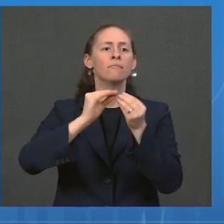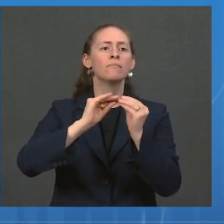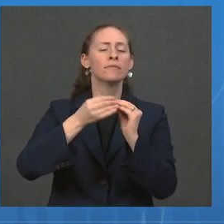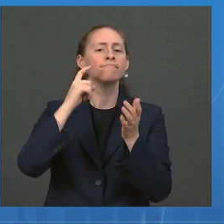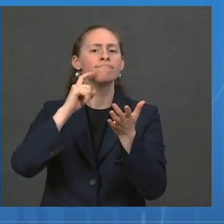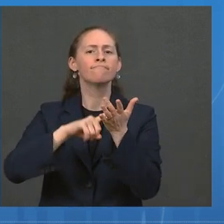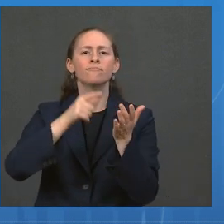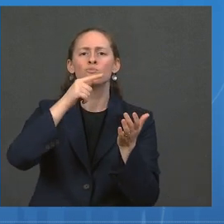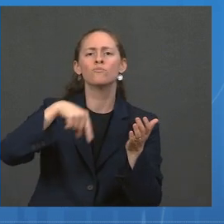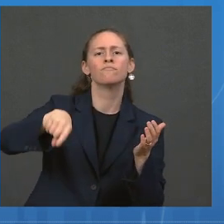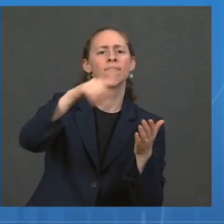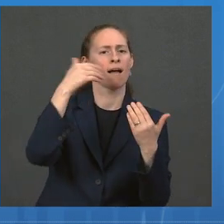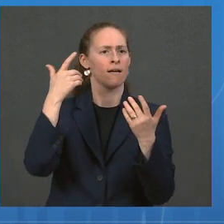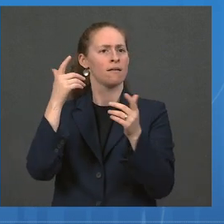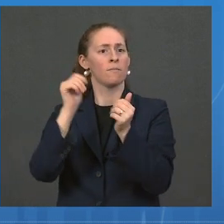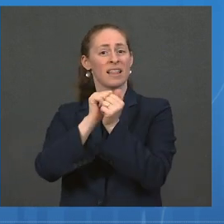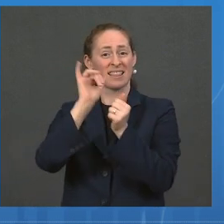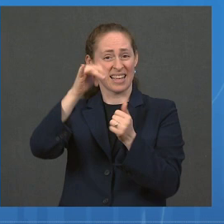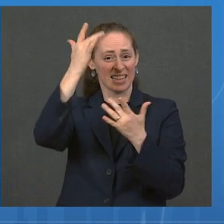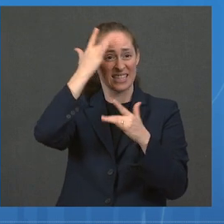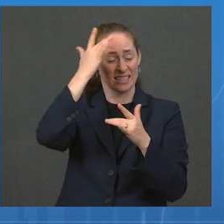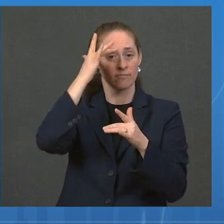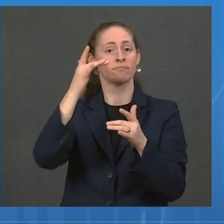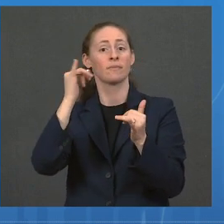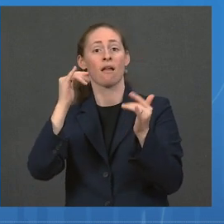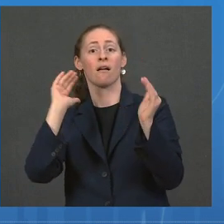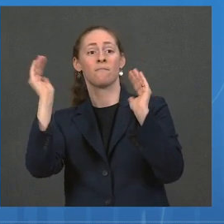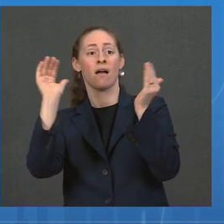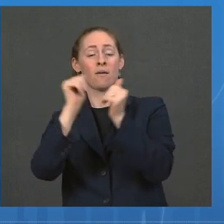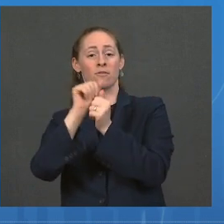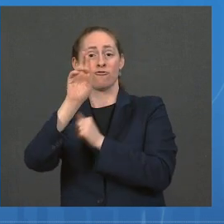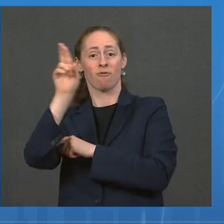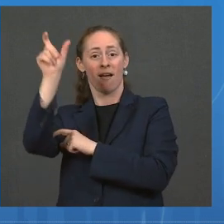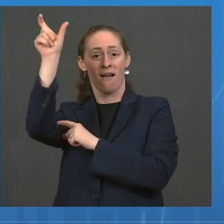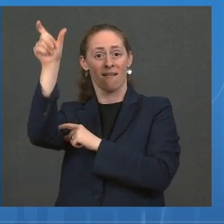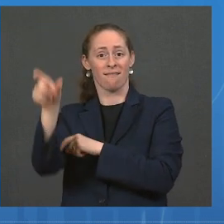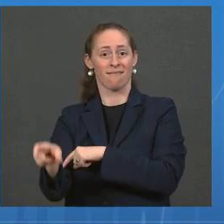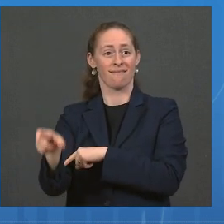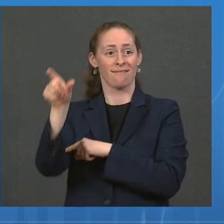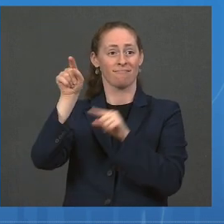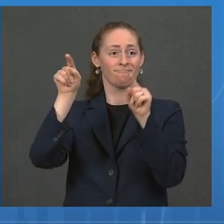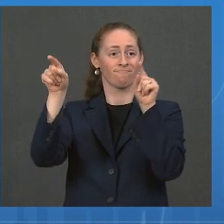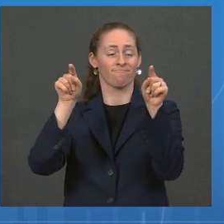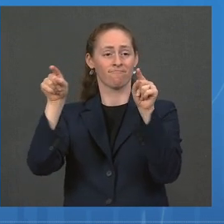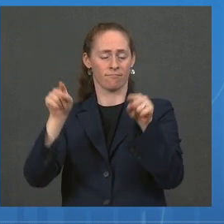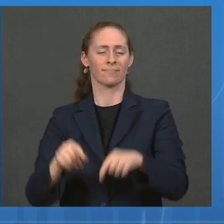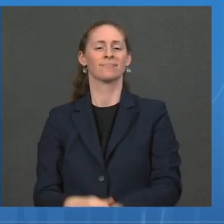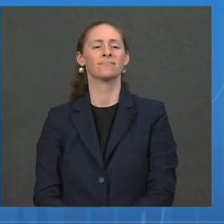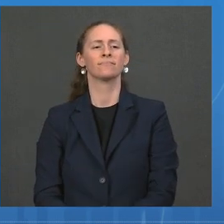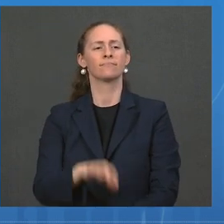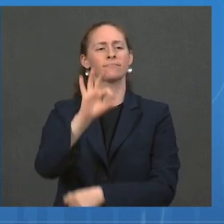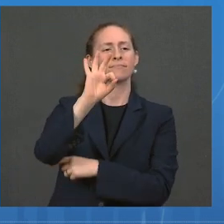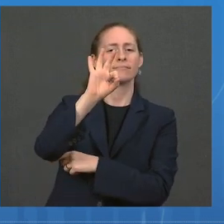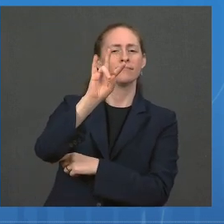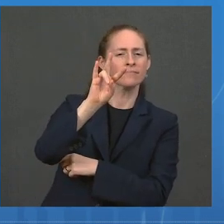The far-right column shows that anywhere from 97 to 100 percent diminution